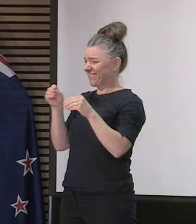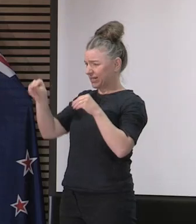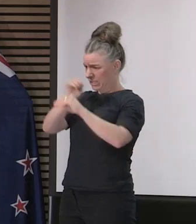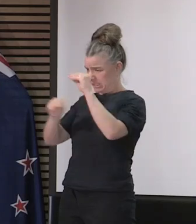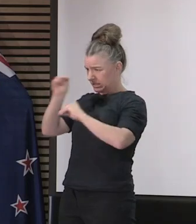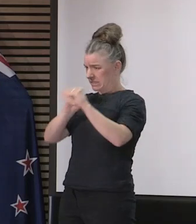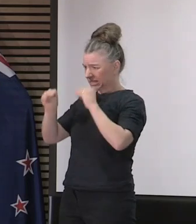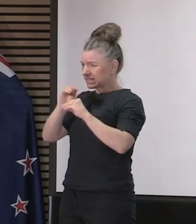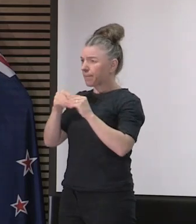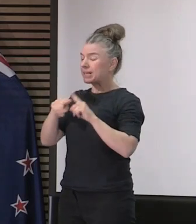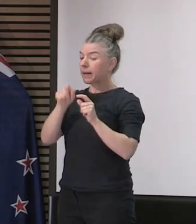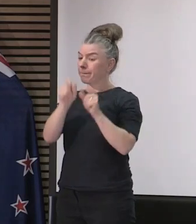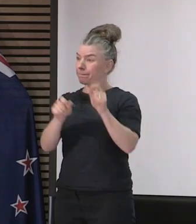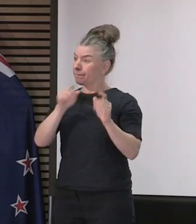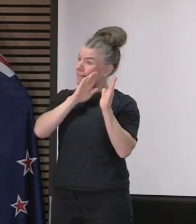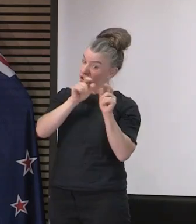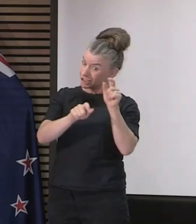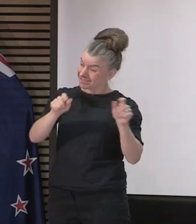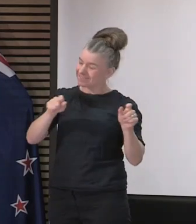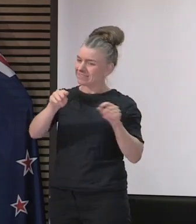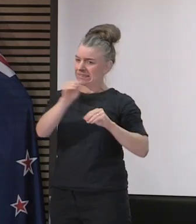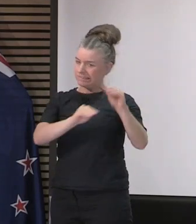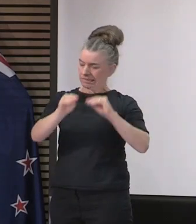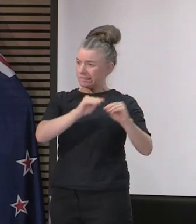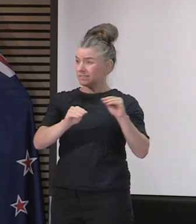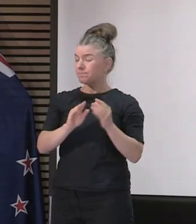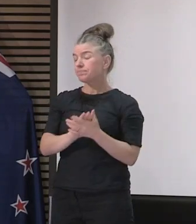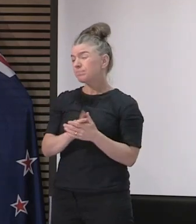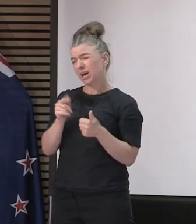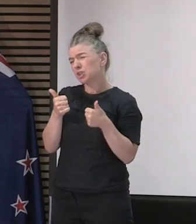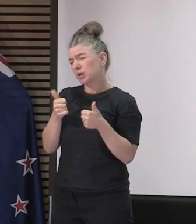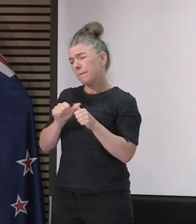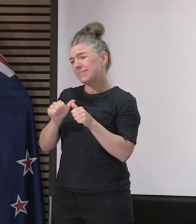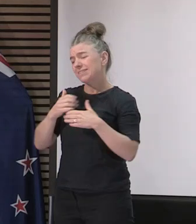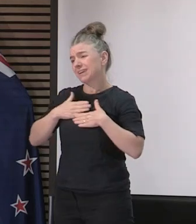around to accommodate that and indeed move some patients, but